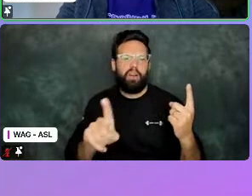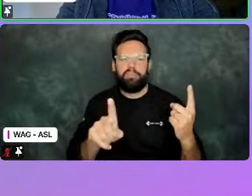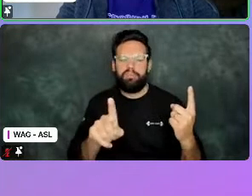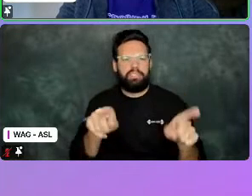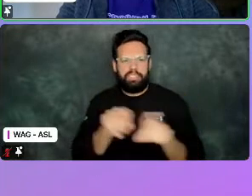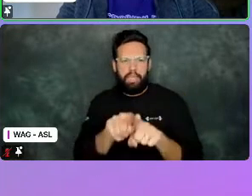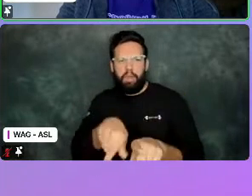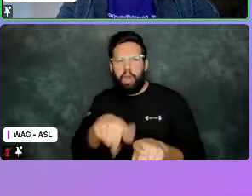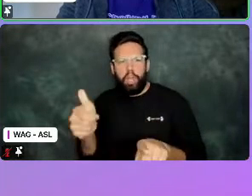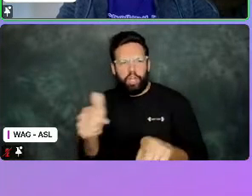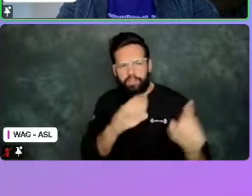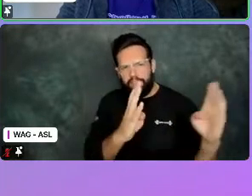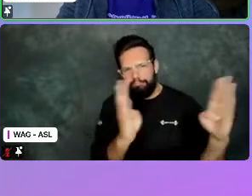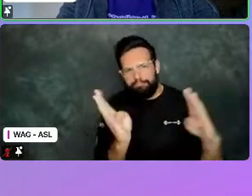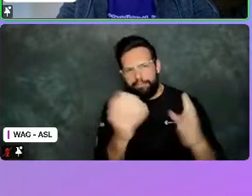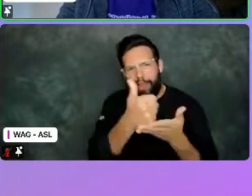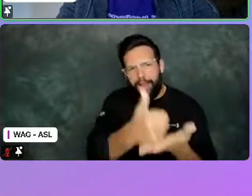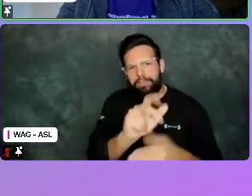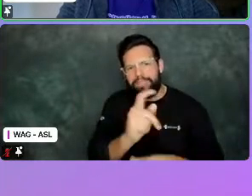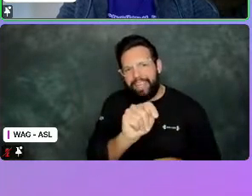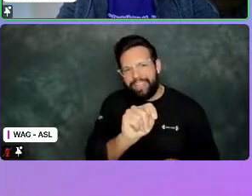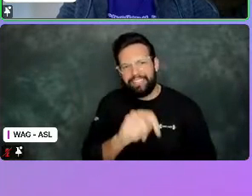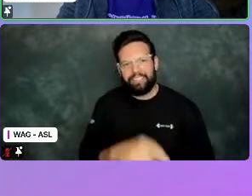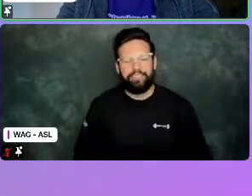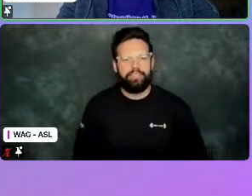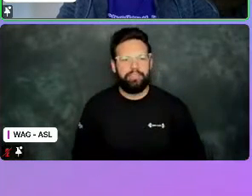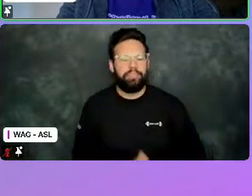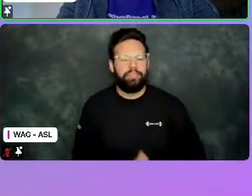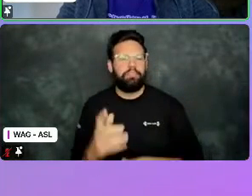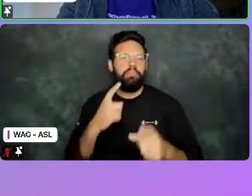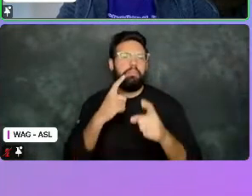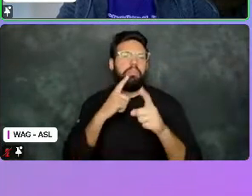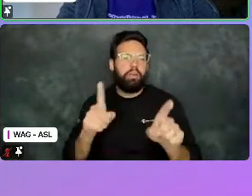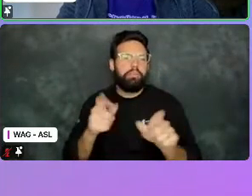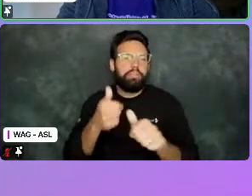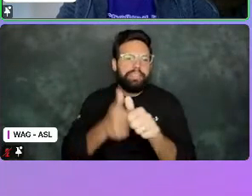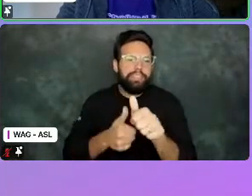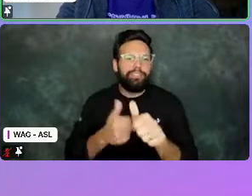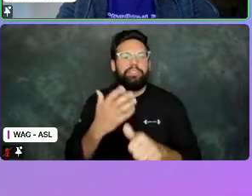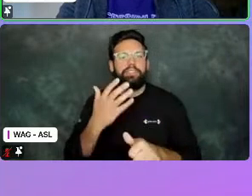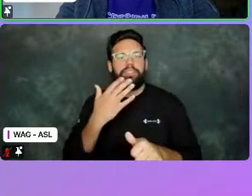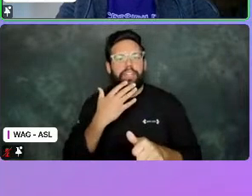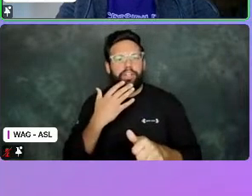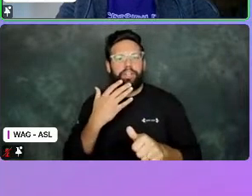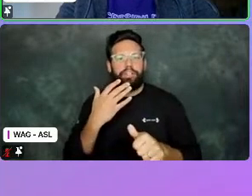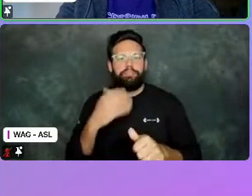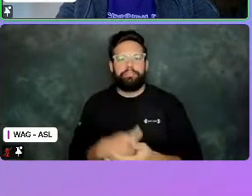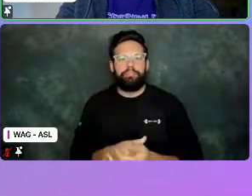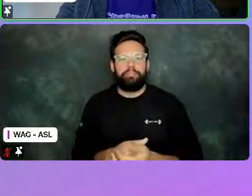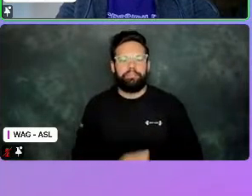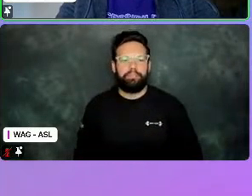announced with a selection of the first input element just